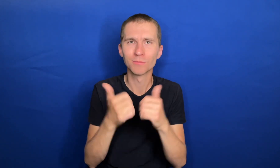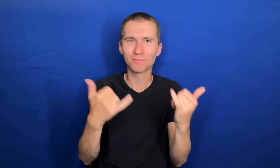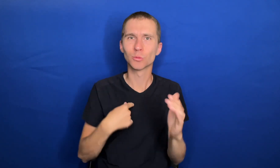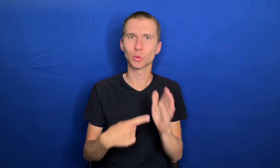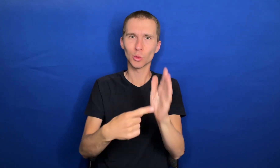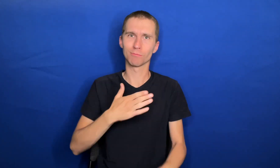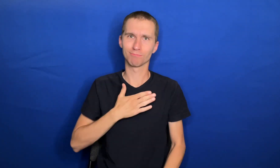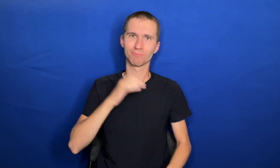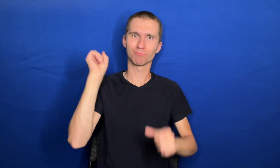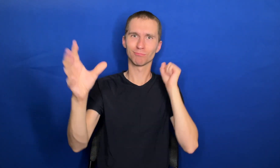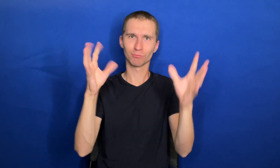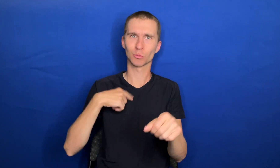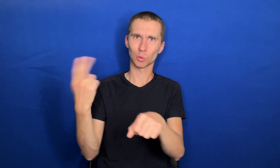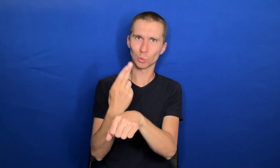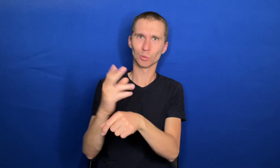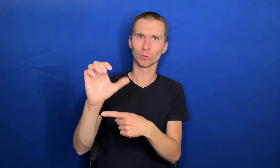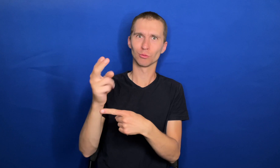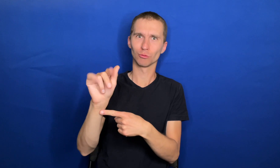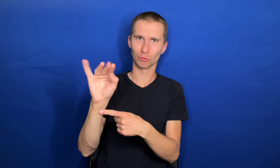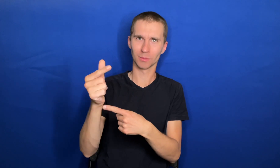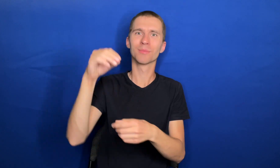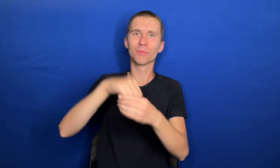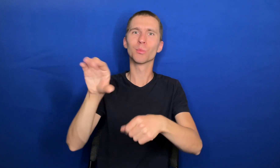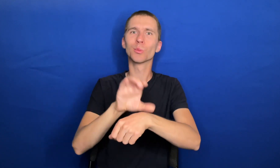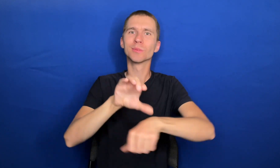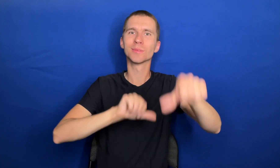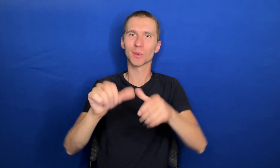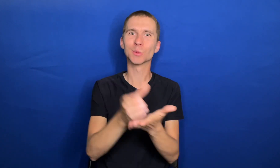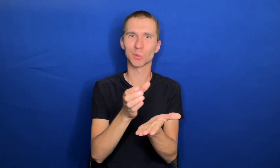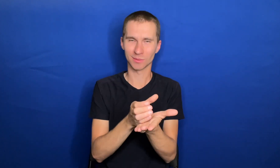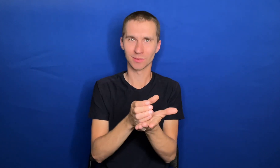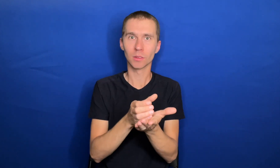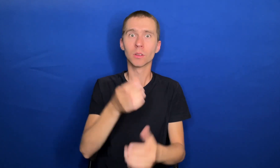I'm going to show you an example of how I used chaining in my online class, which is a computer science course.